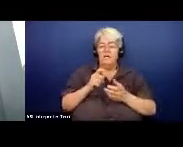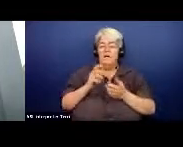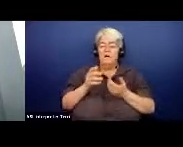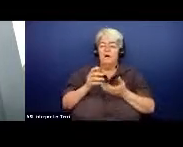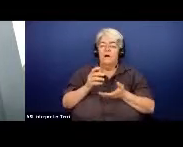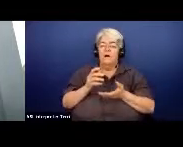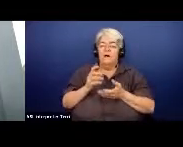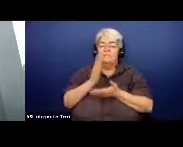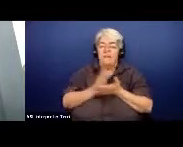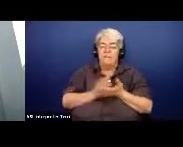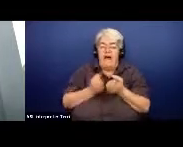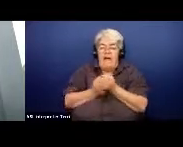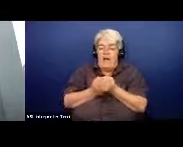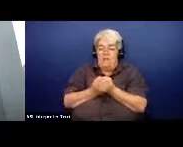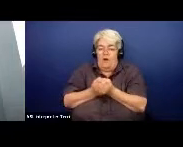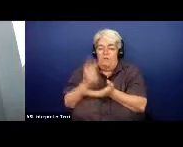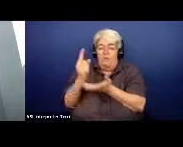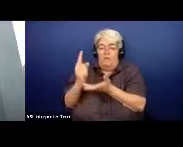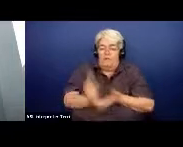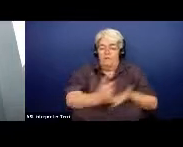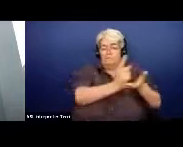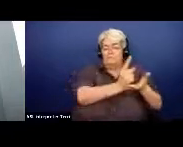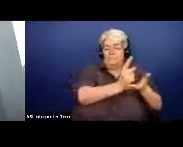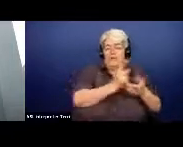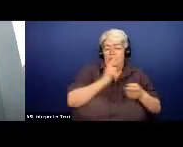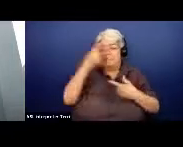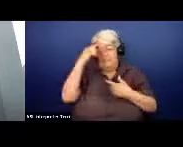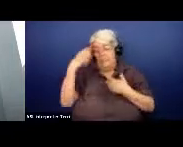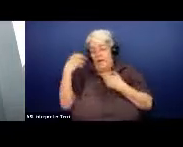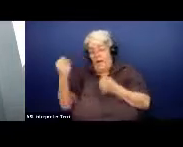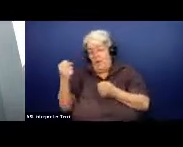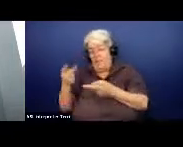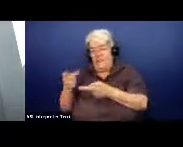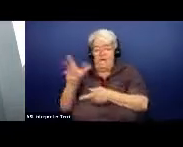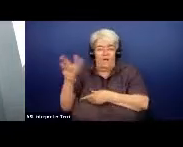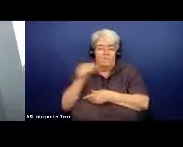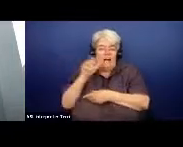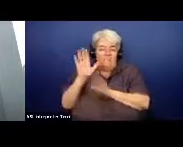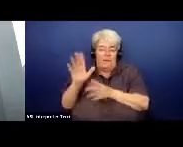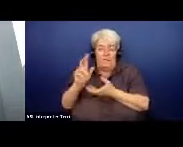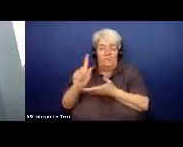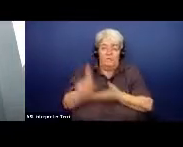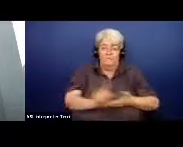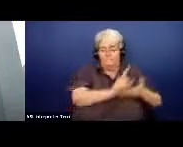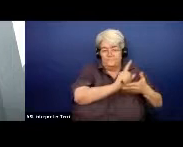the jail and found deficiencies and mental health care based on the adequate treatment planning and descent decree was